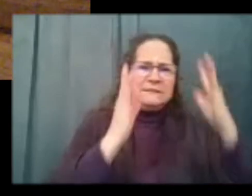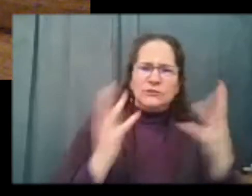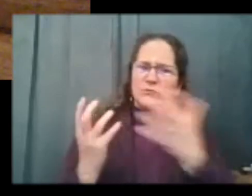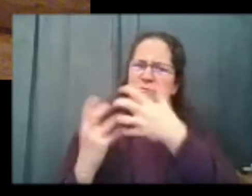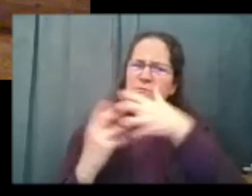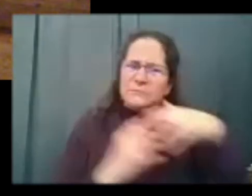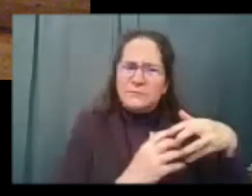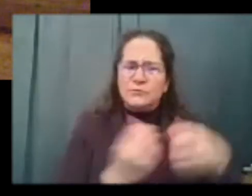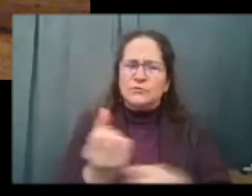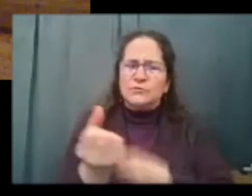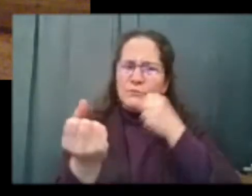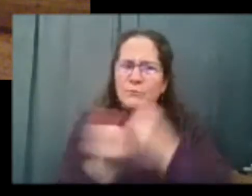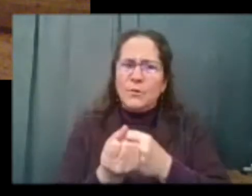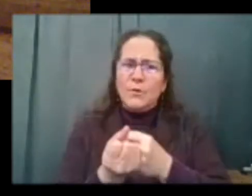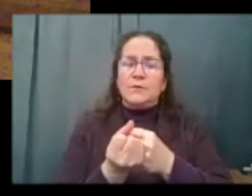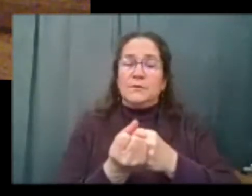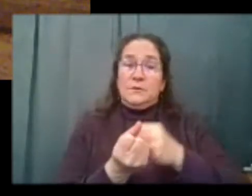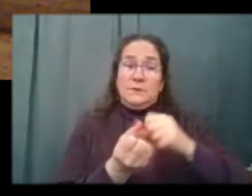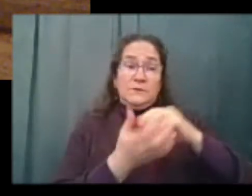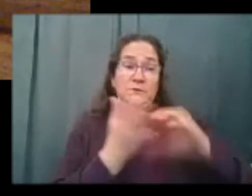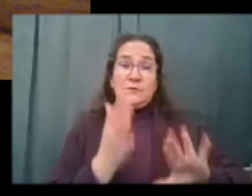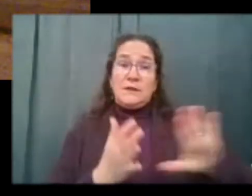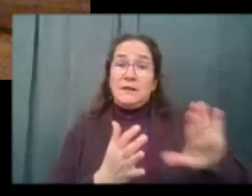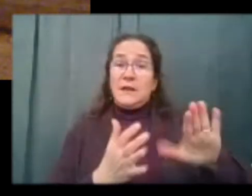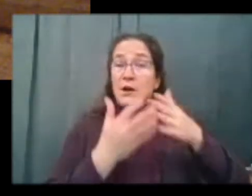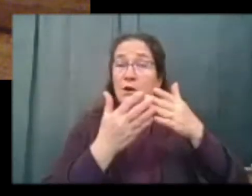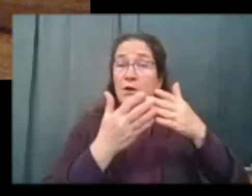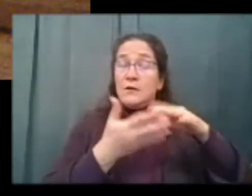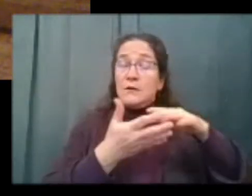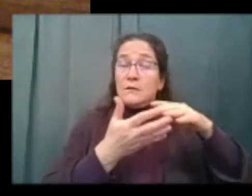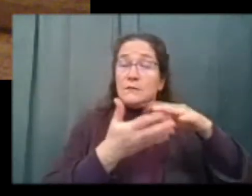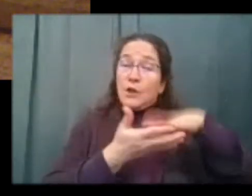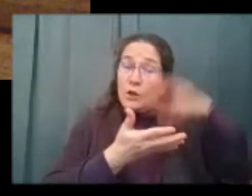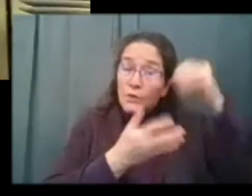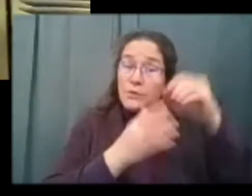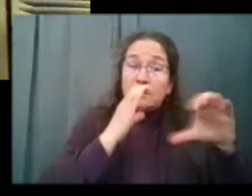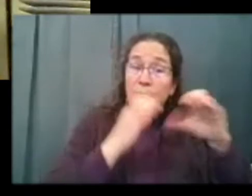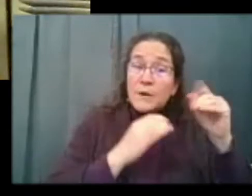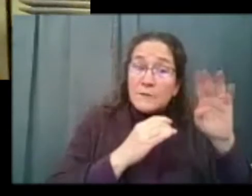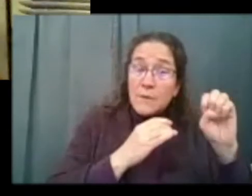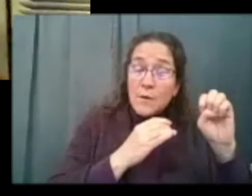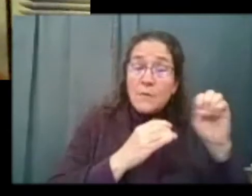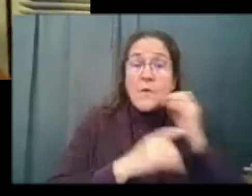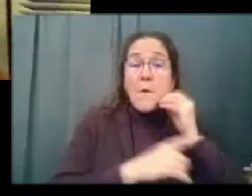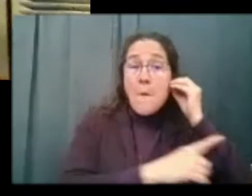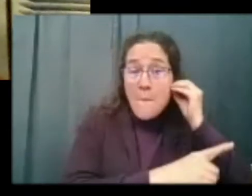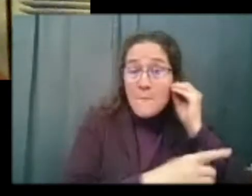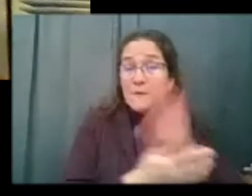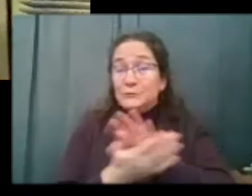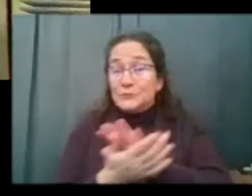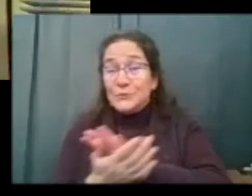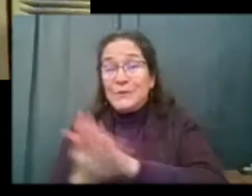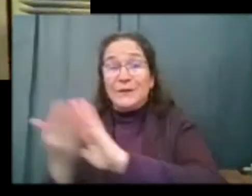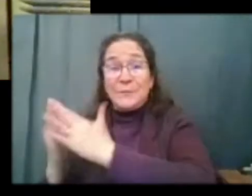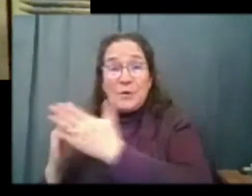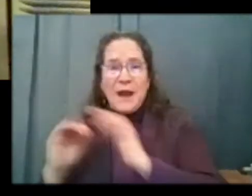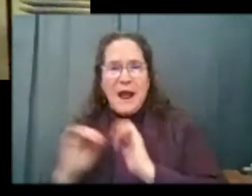mode at home, at school and in the community? Well, Christine, I think one way